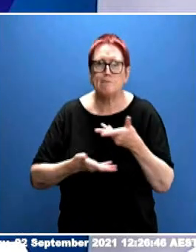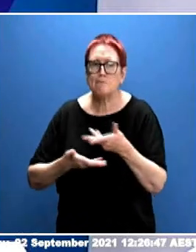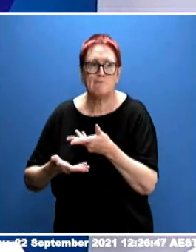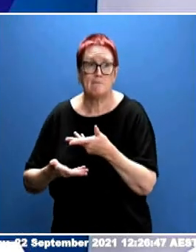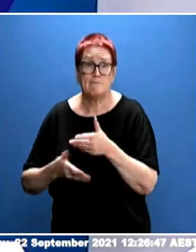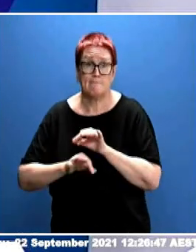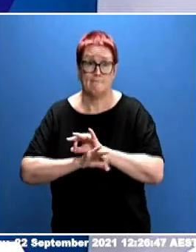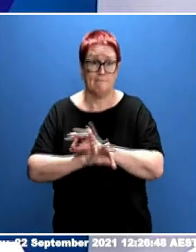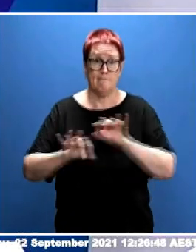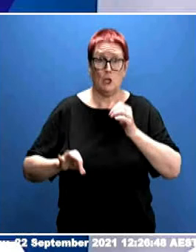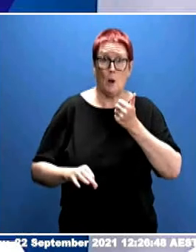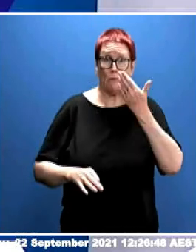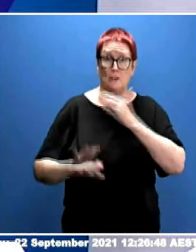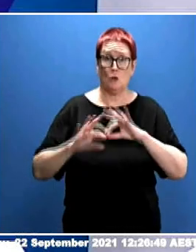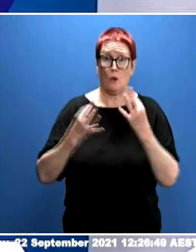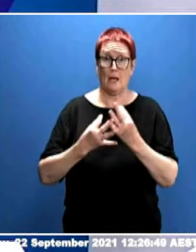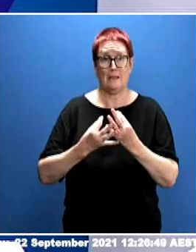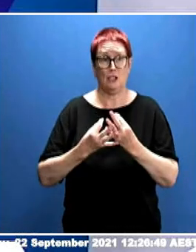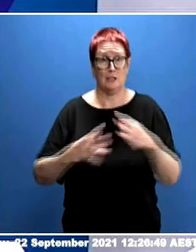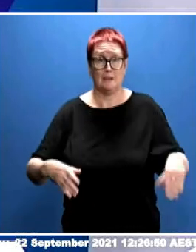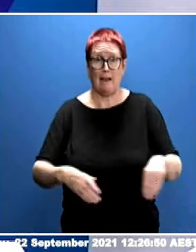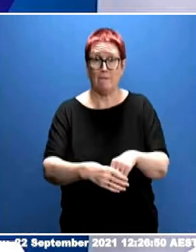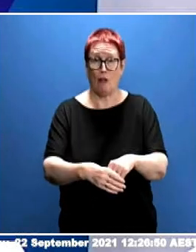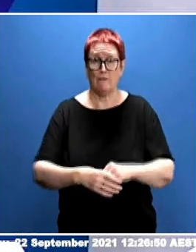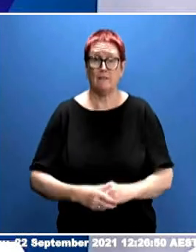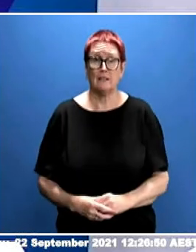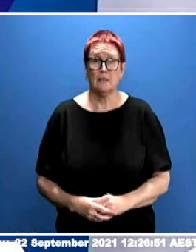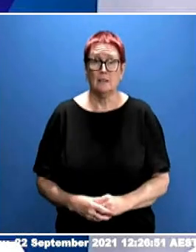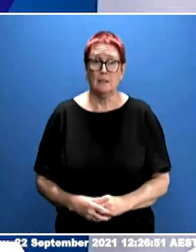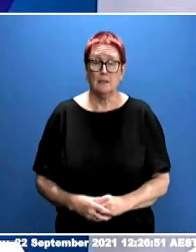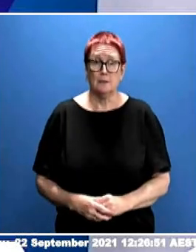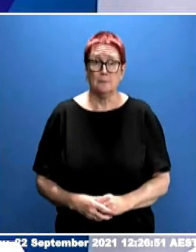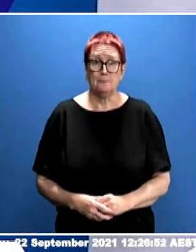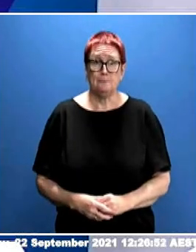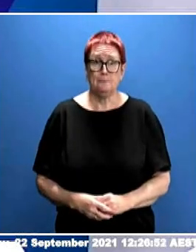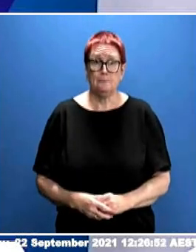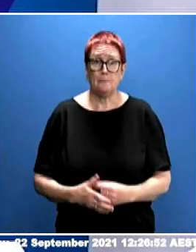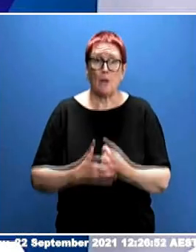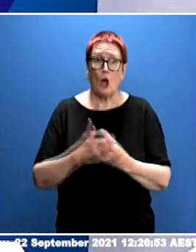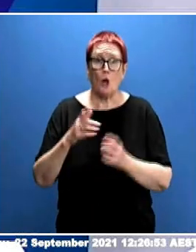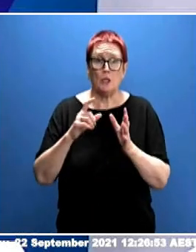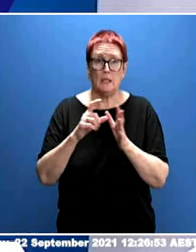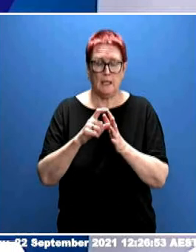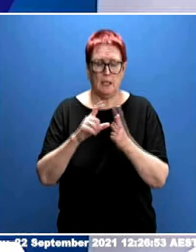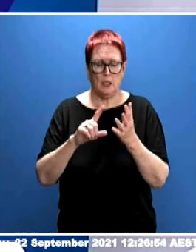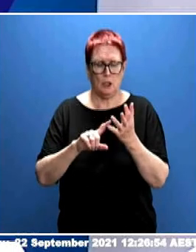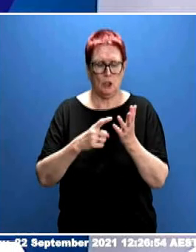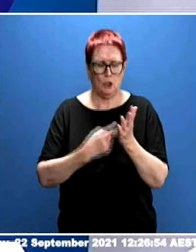Aboriginal organisations that were consulted --- that's appendix C --- other than the Derbarl Yerrigan Health Service I assume,